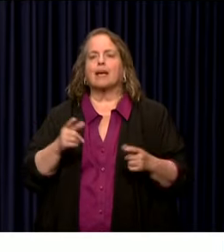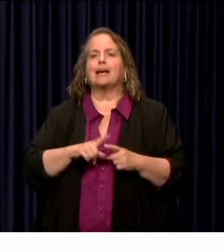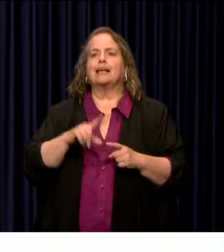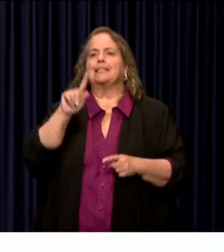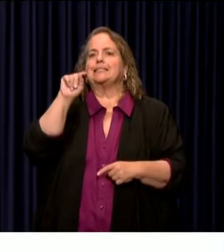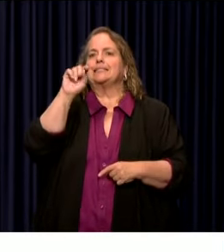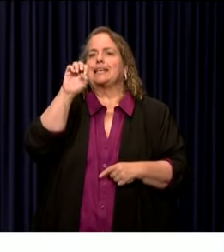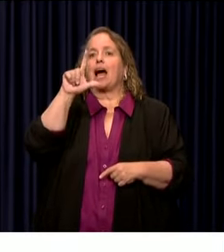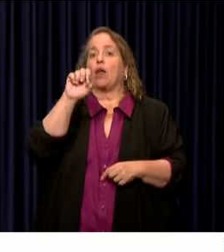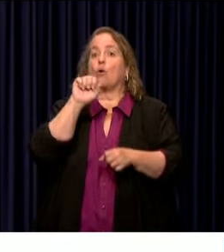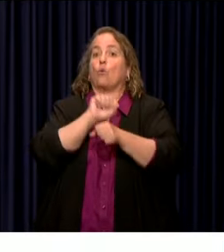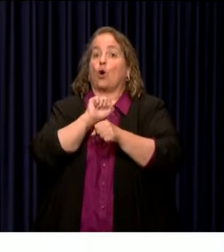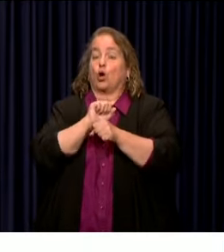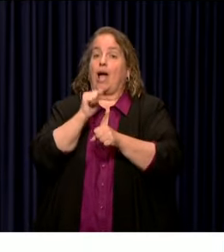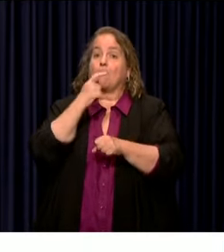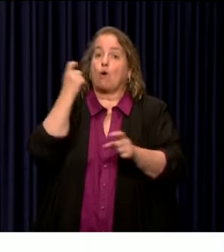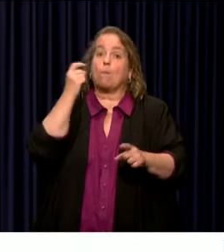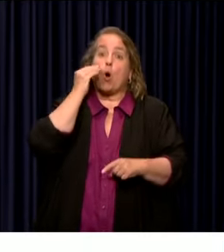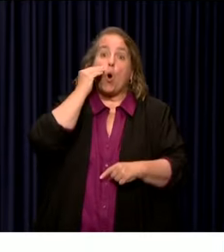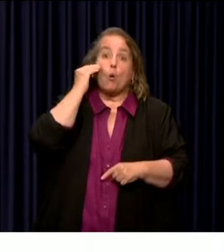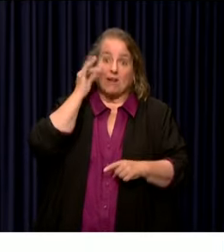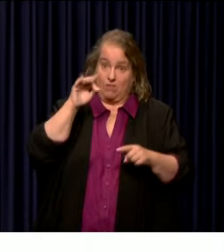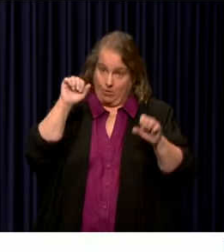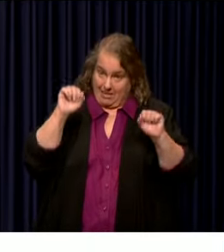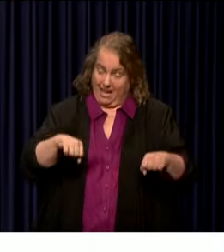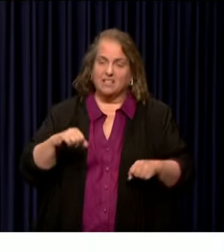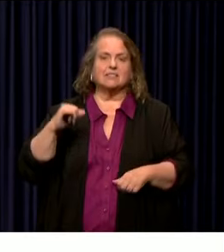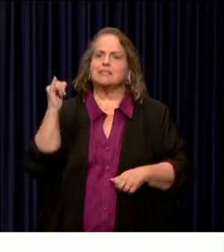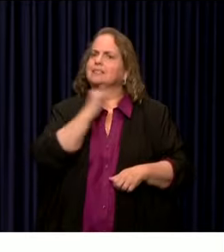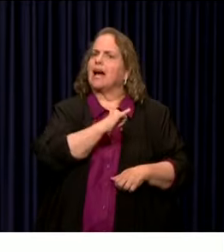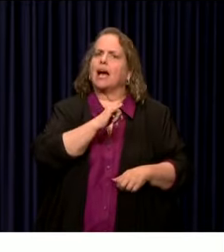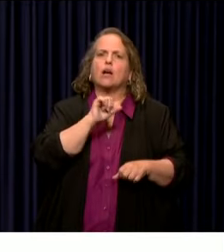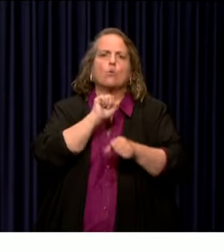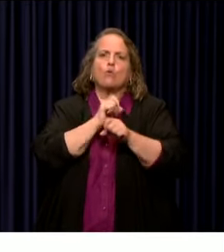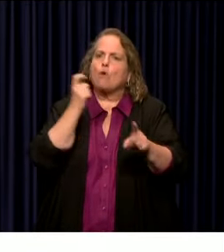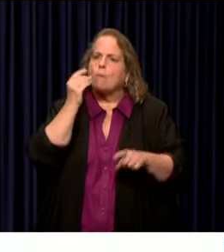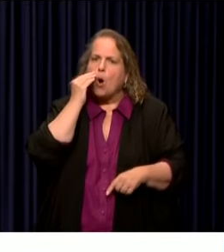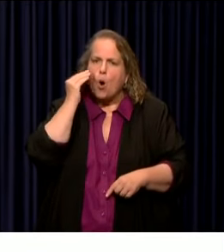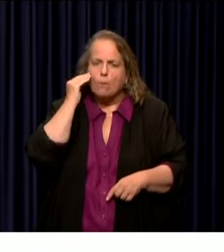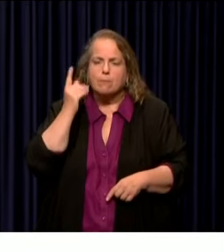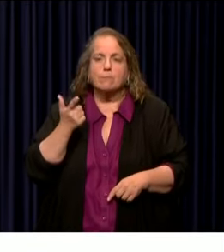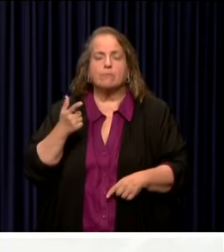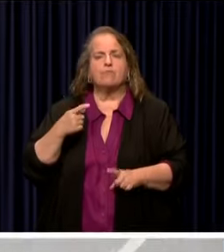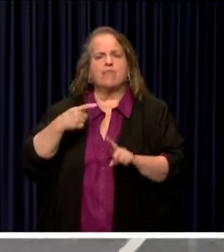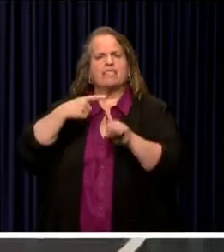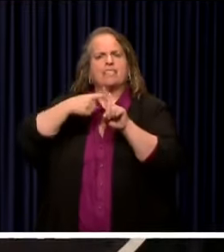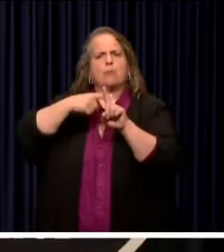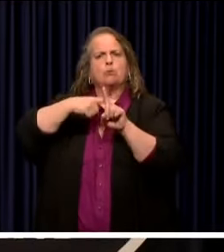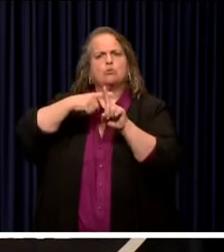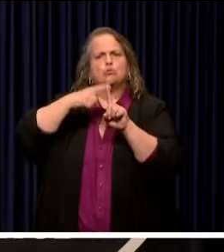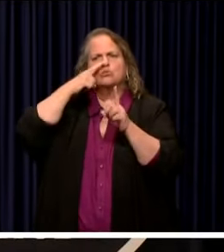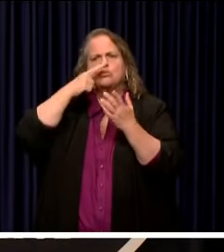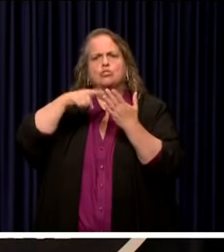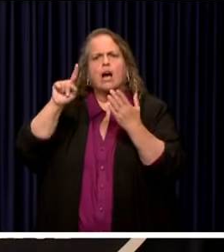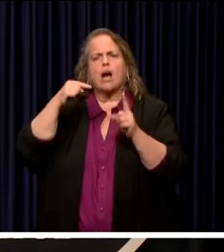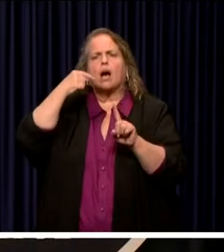IS THIS IS GOING TO BE A DIALOGUE WITH YOUR BUSINESS, YOUR TRADE ASSOCIATIONS,